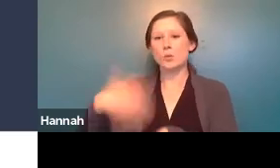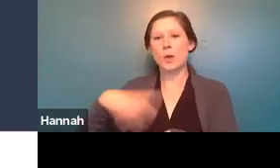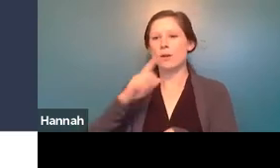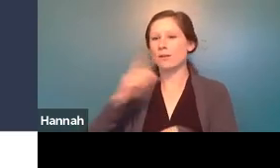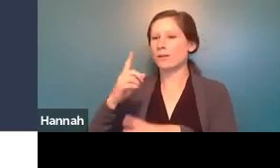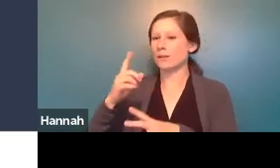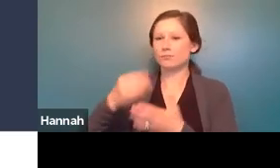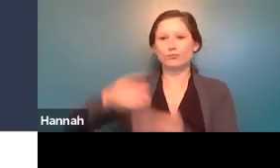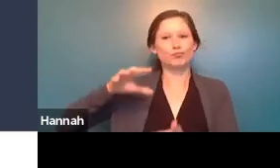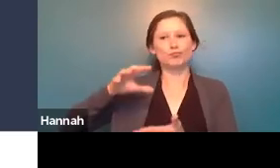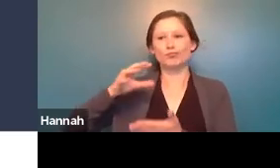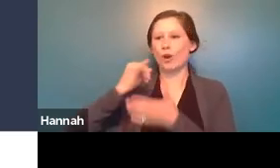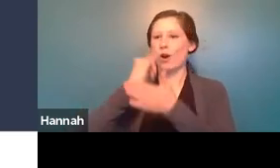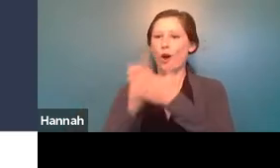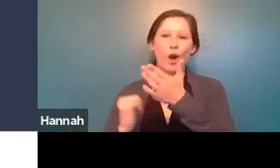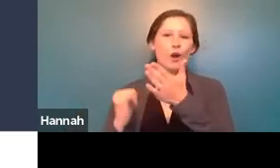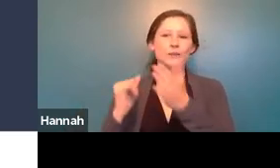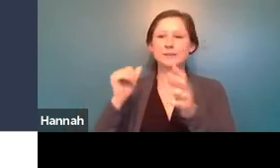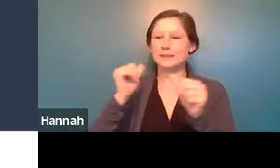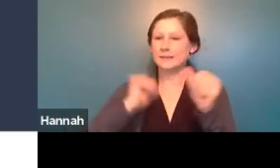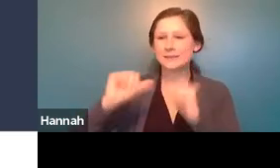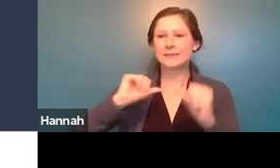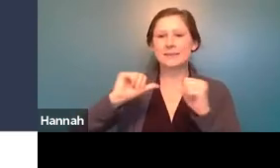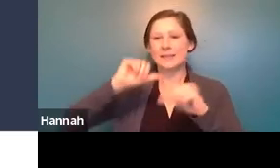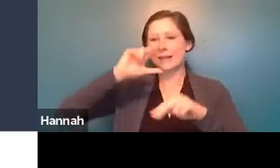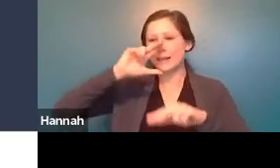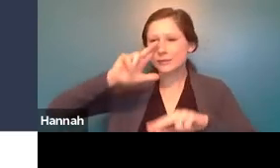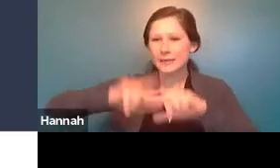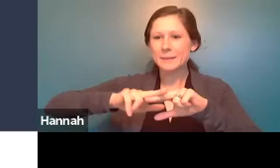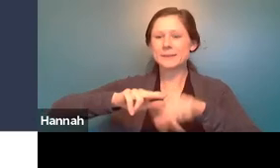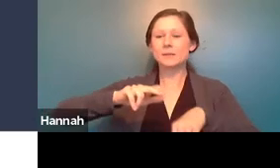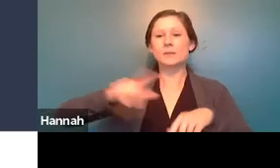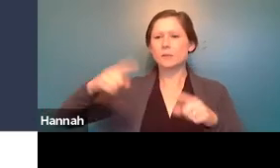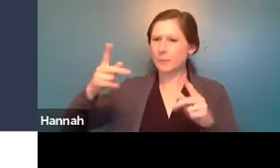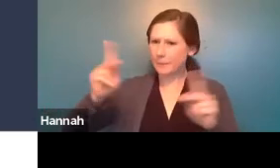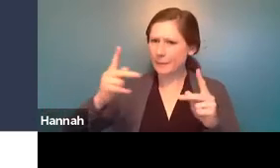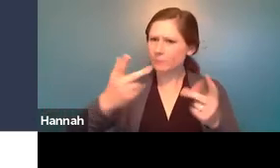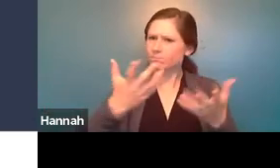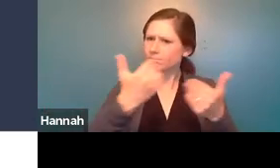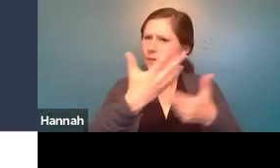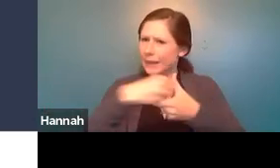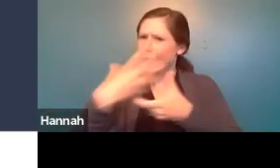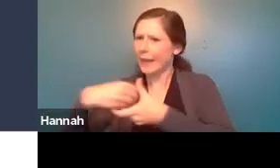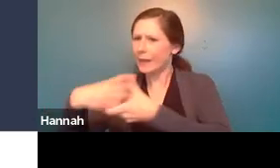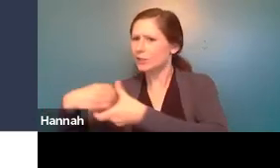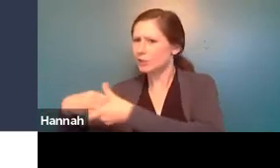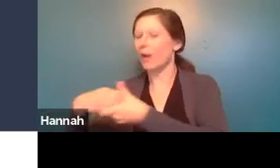entertainment. And I think what you guys are doing right now to keep people engaged in that and I think it's making people miss you guys even more. So thank you for all the work you've